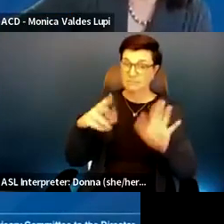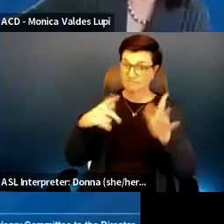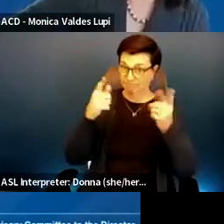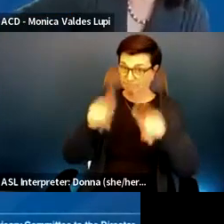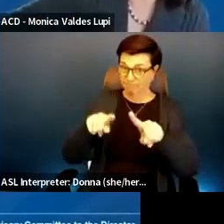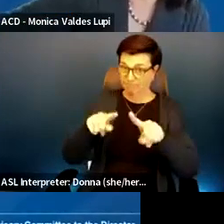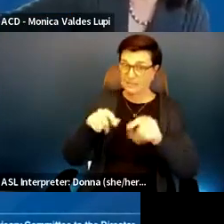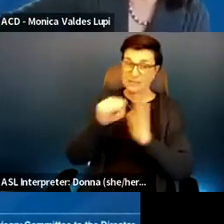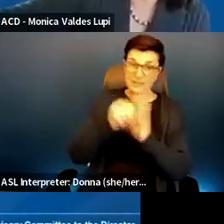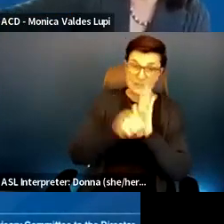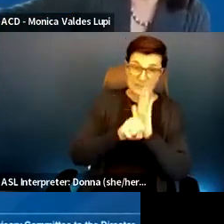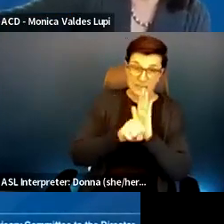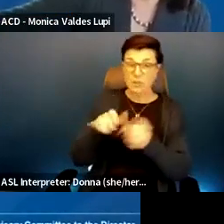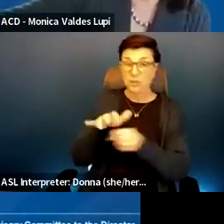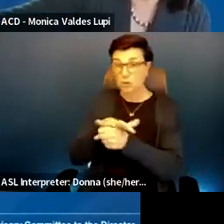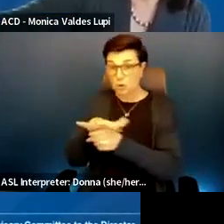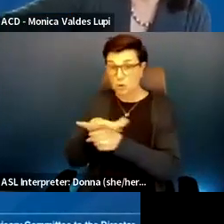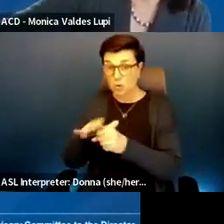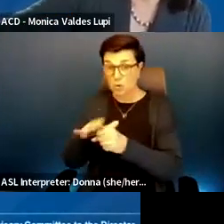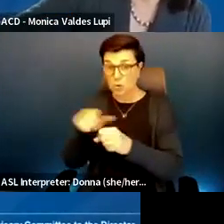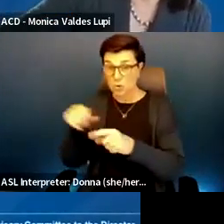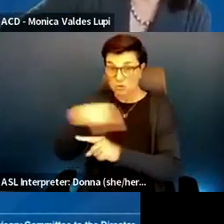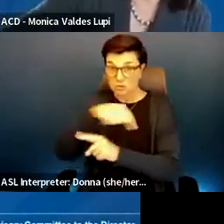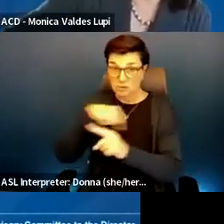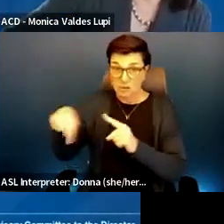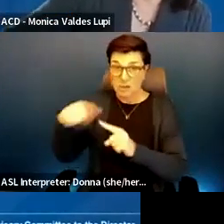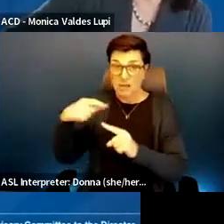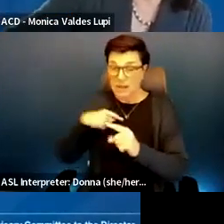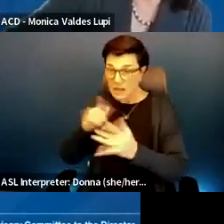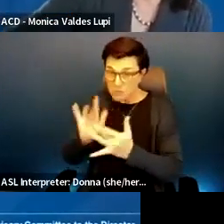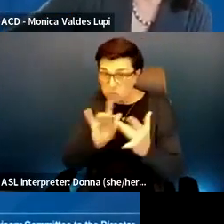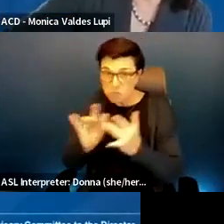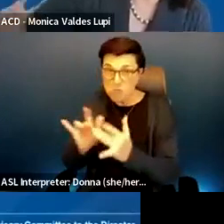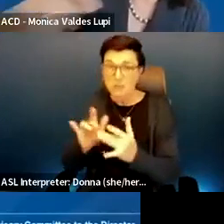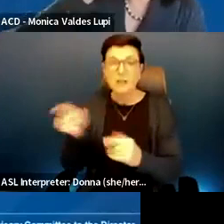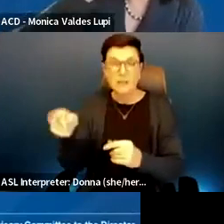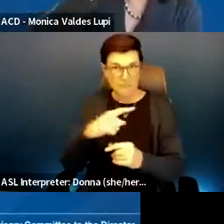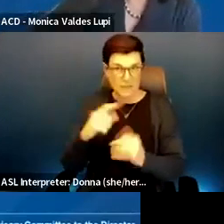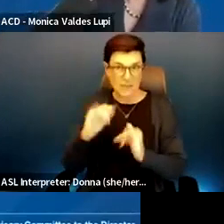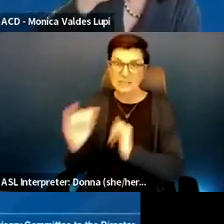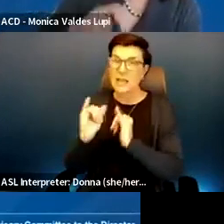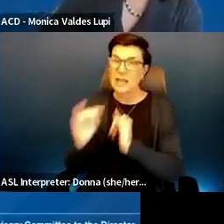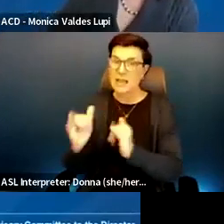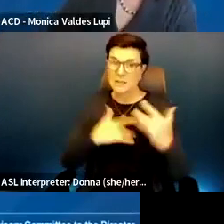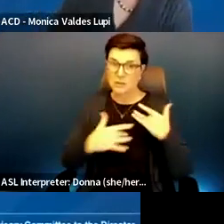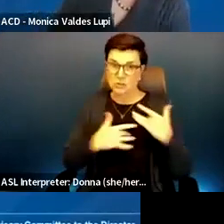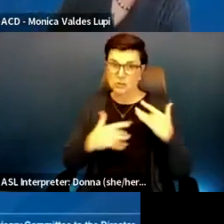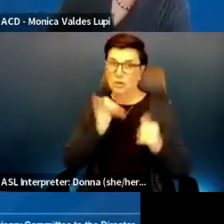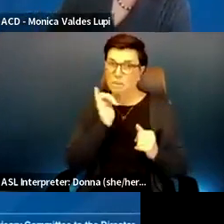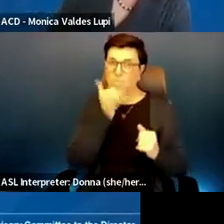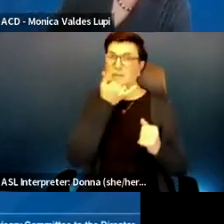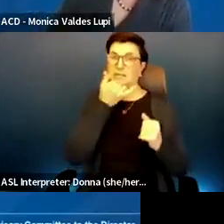when you talk with state and local communicators rises to the top of their list as well. And so as we're trying to devise a way forward,